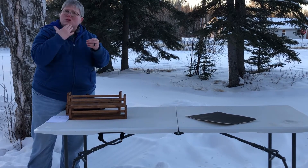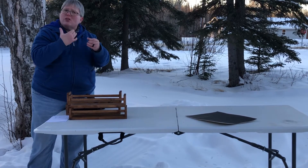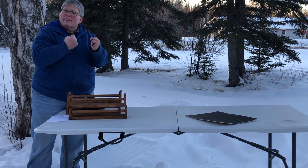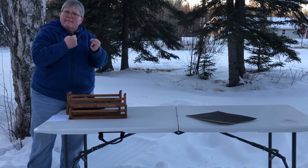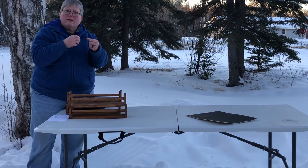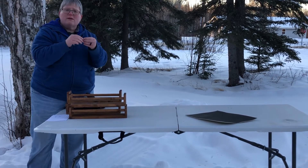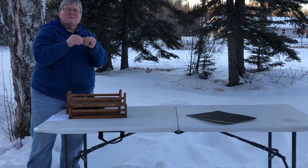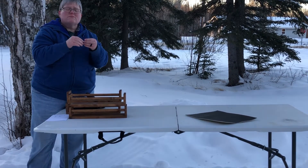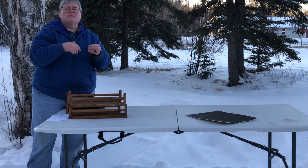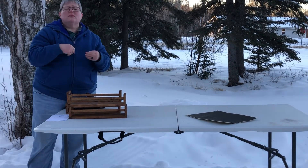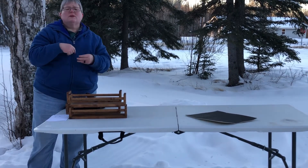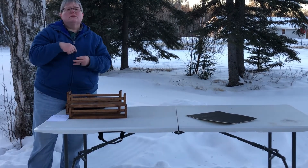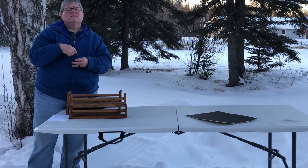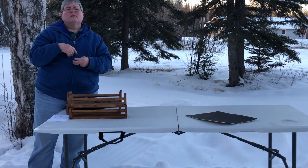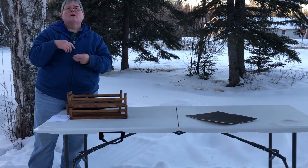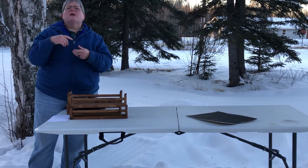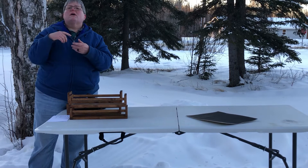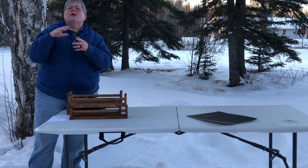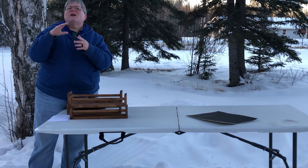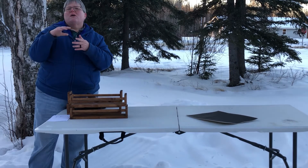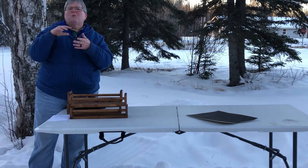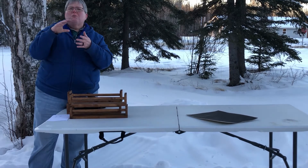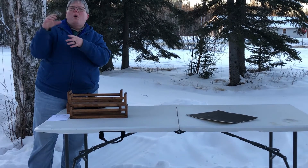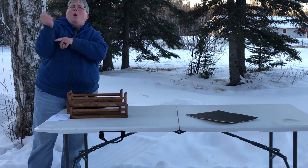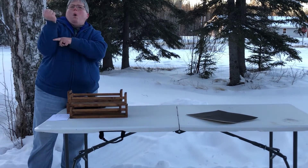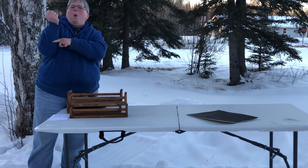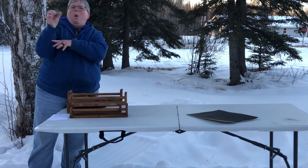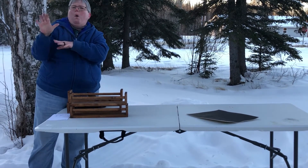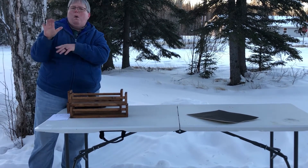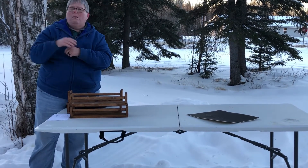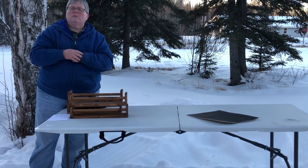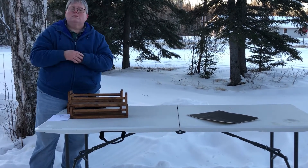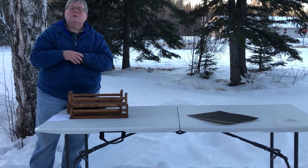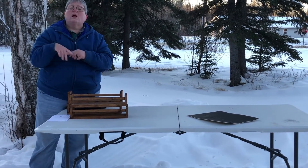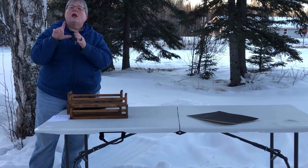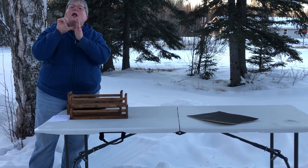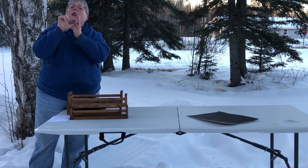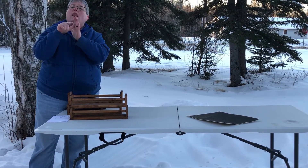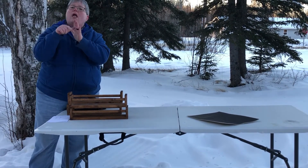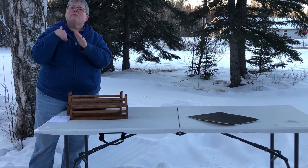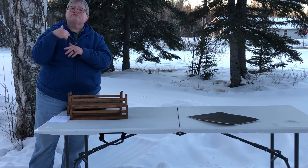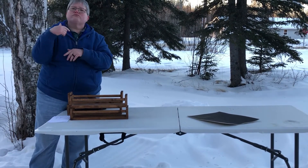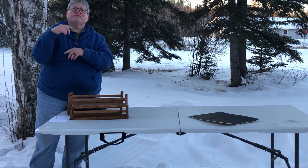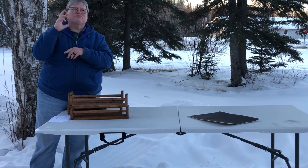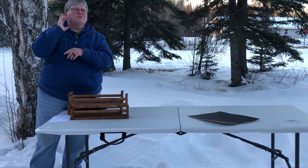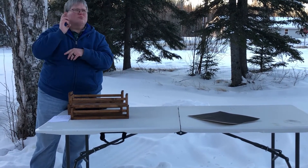Seemed to be durable and we were just like okay well we know that we put it on hold.